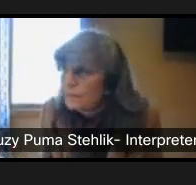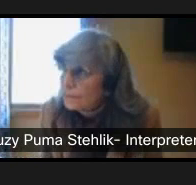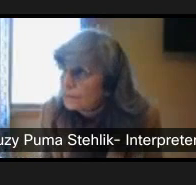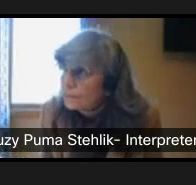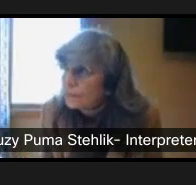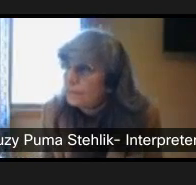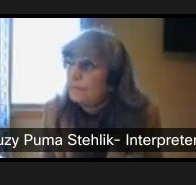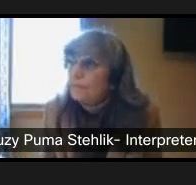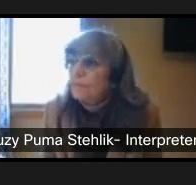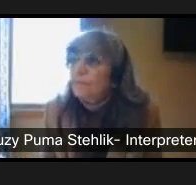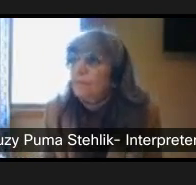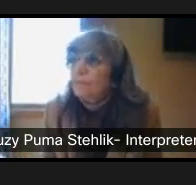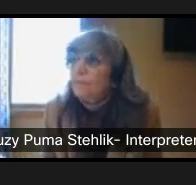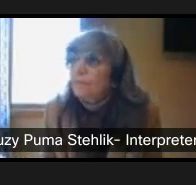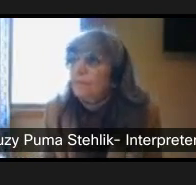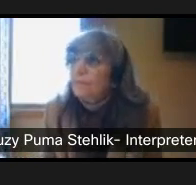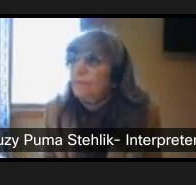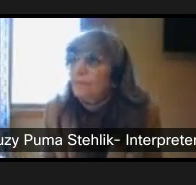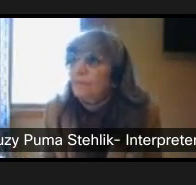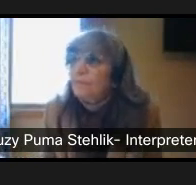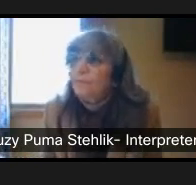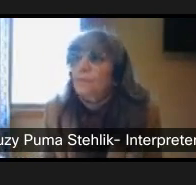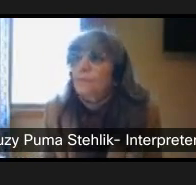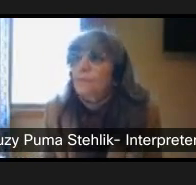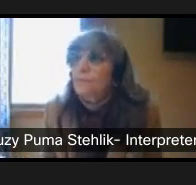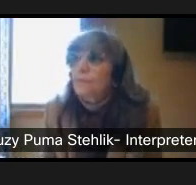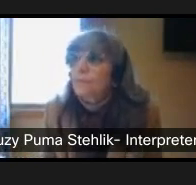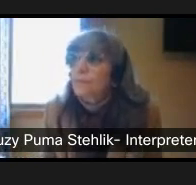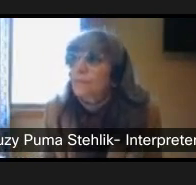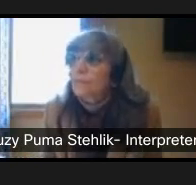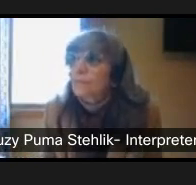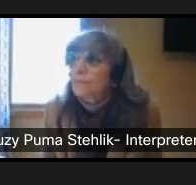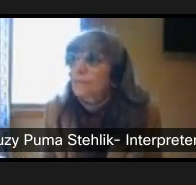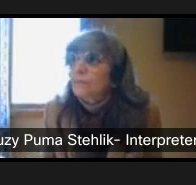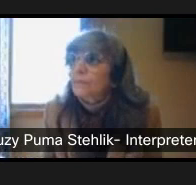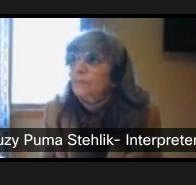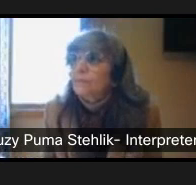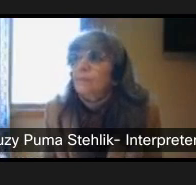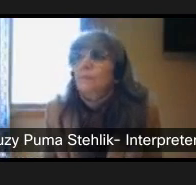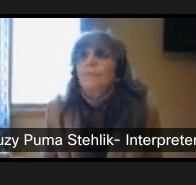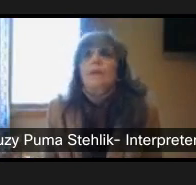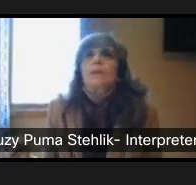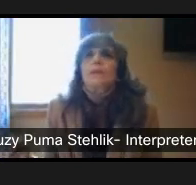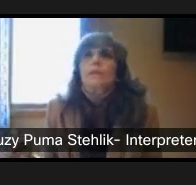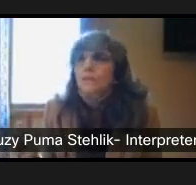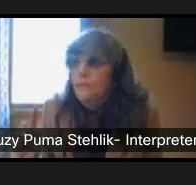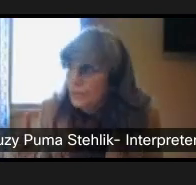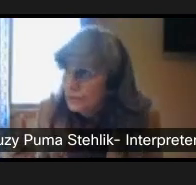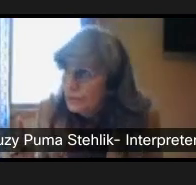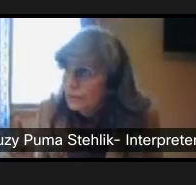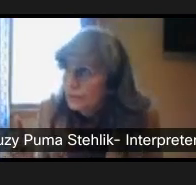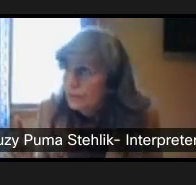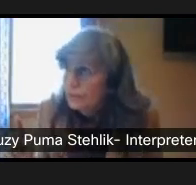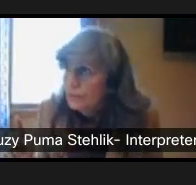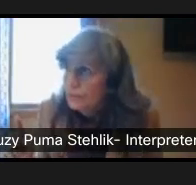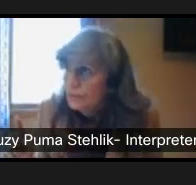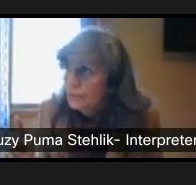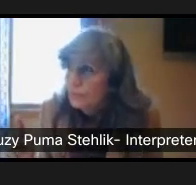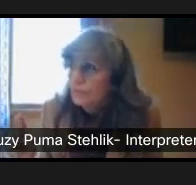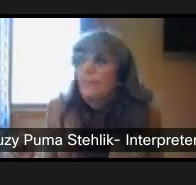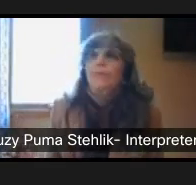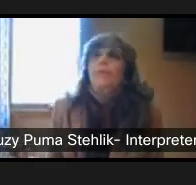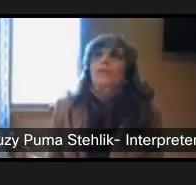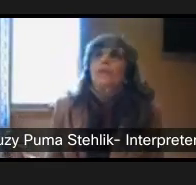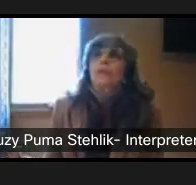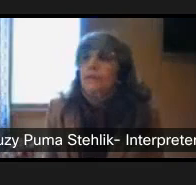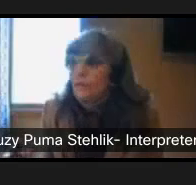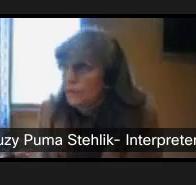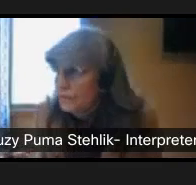Don't know, we cannot and.